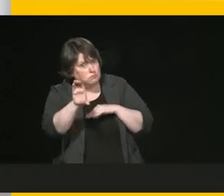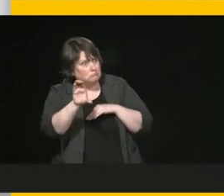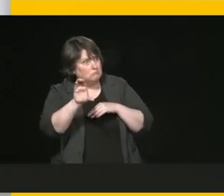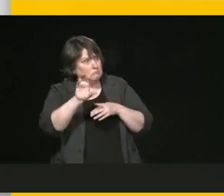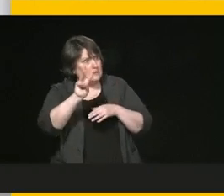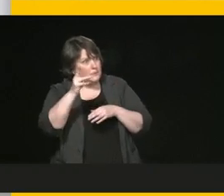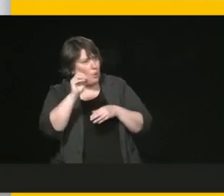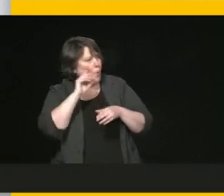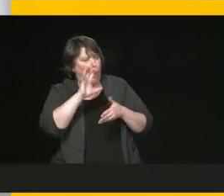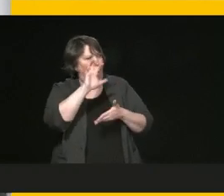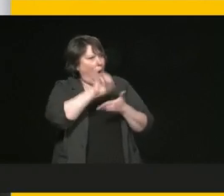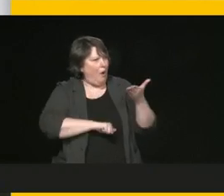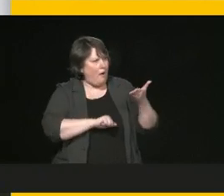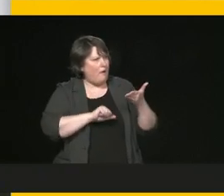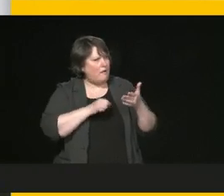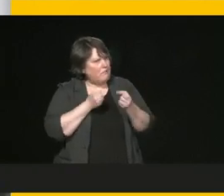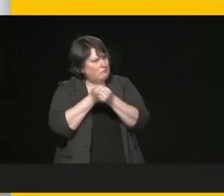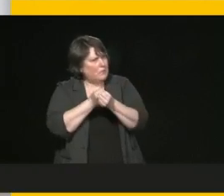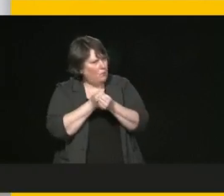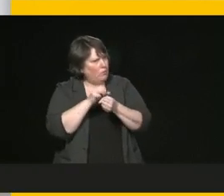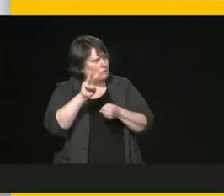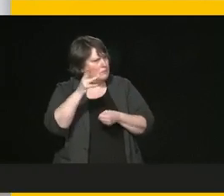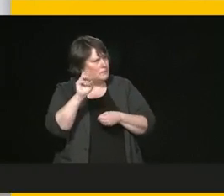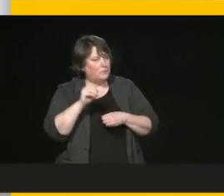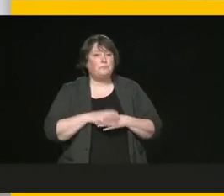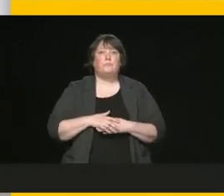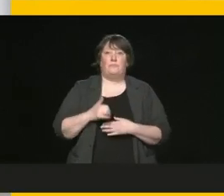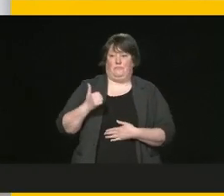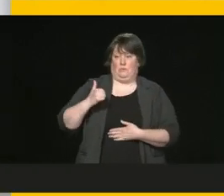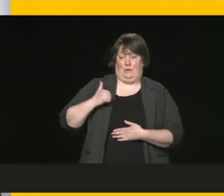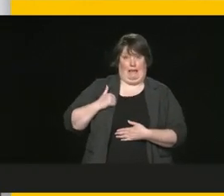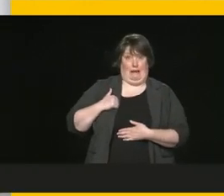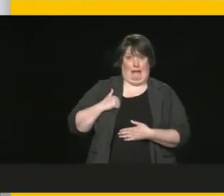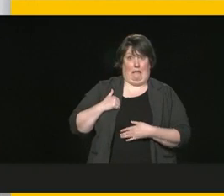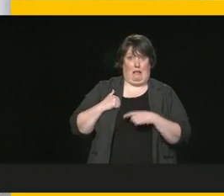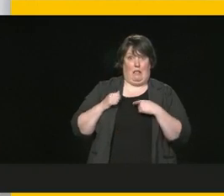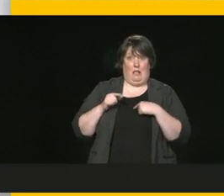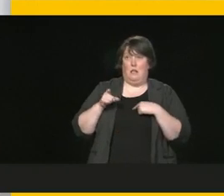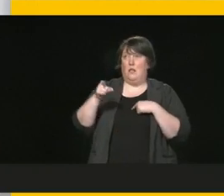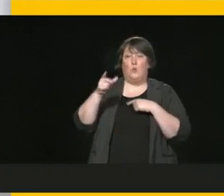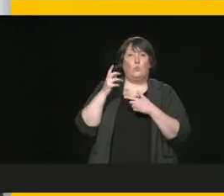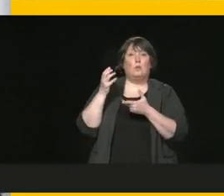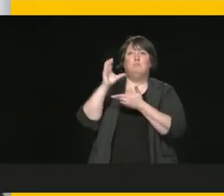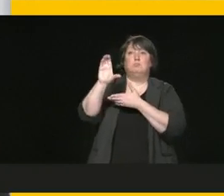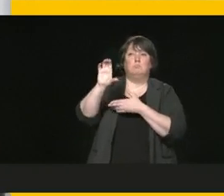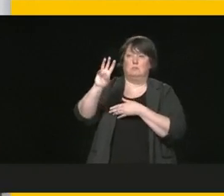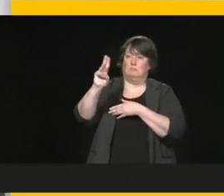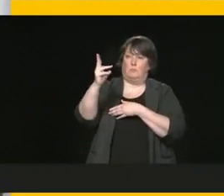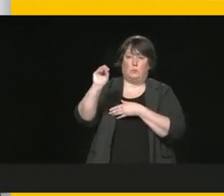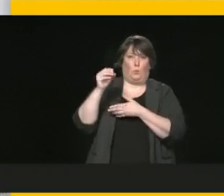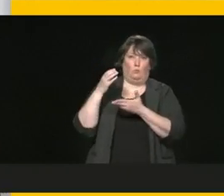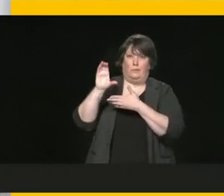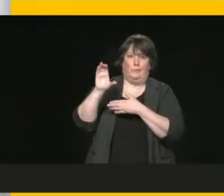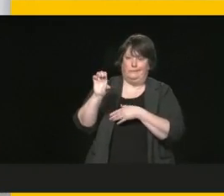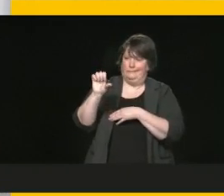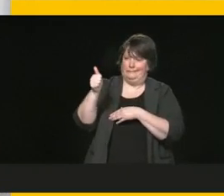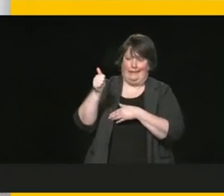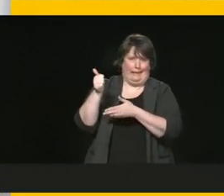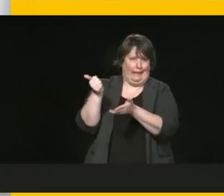EITHER BOOST OR, OF LATE, REDUCE ITS SUPPORT FOR THE ORGANIZATION?